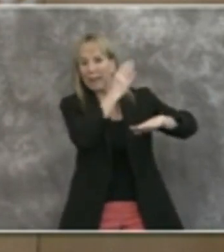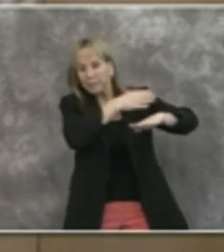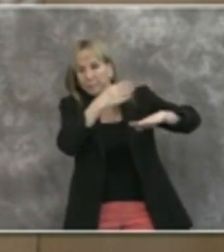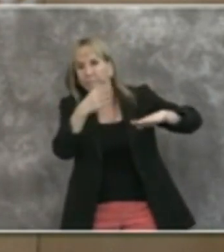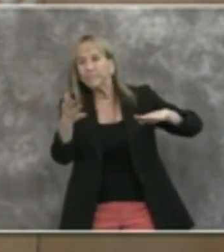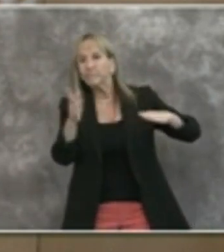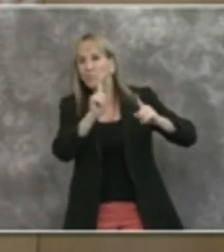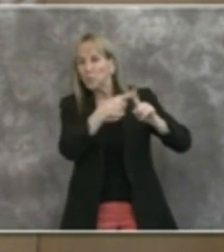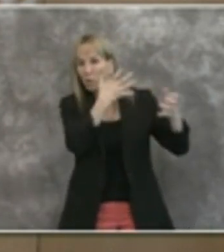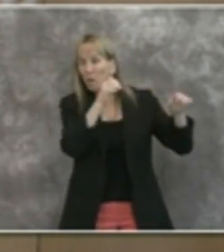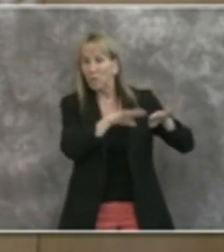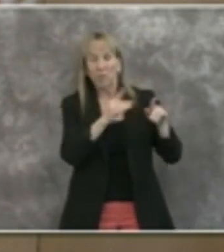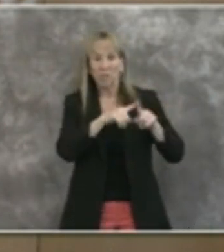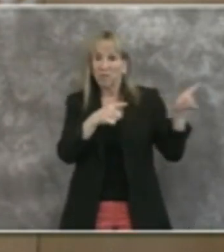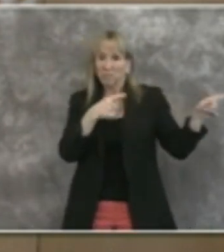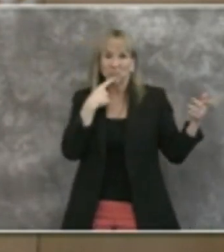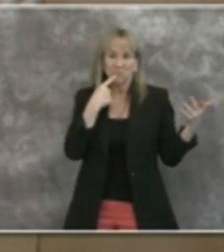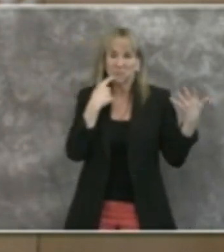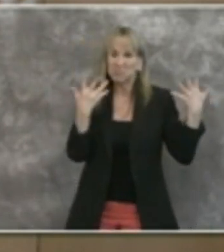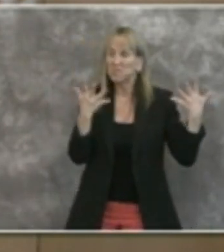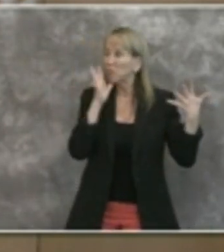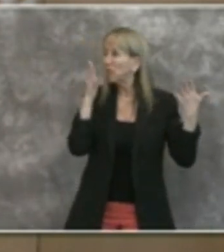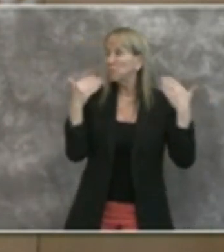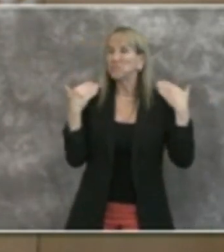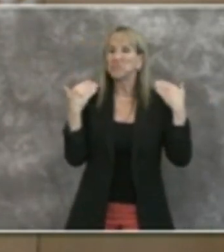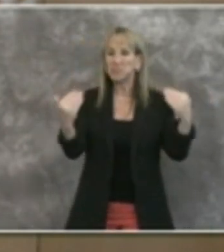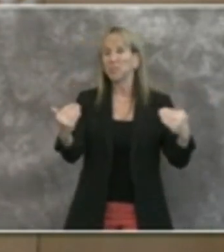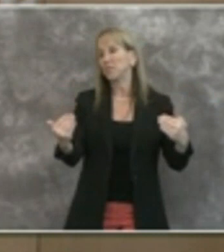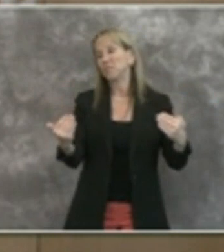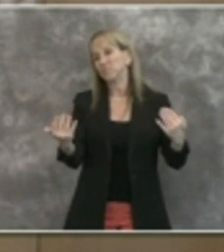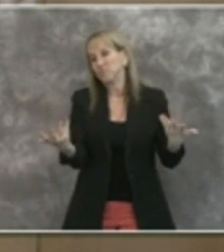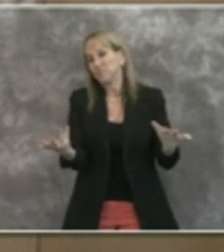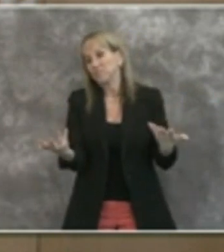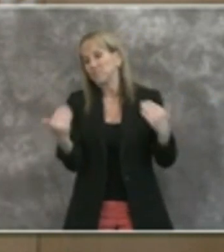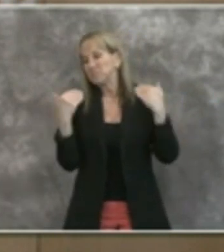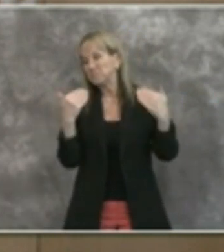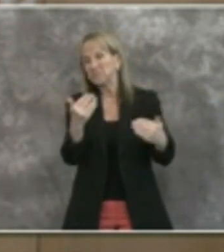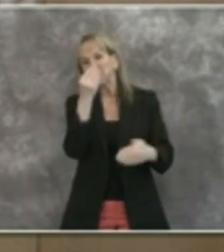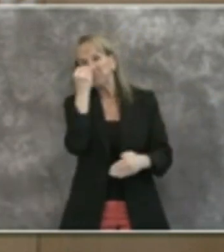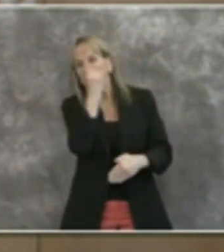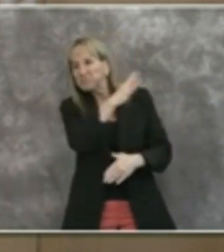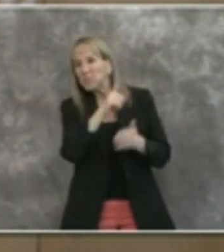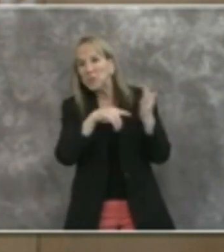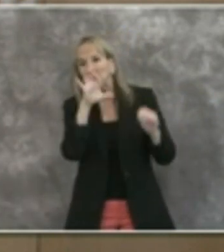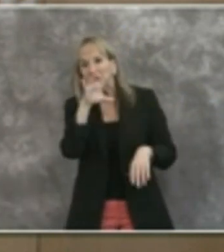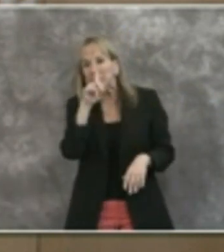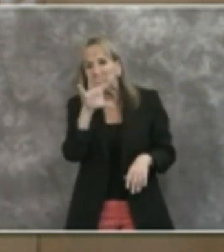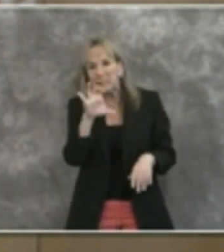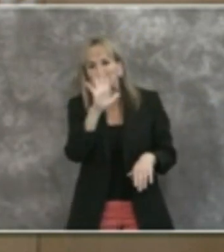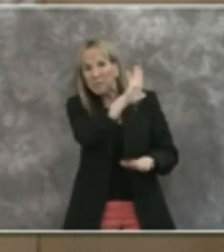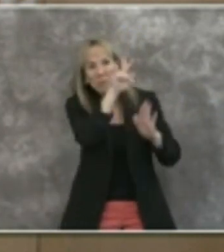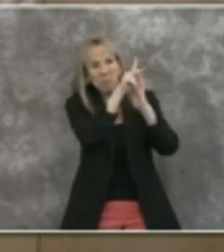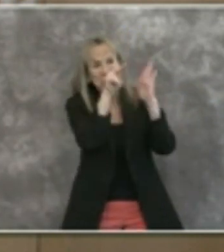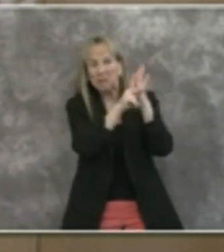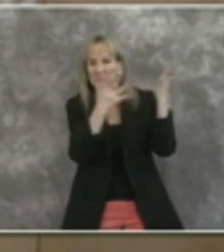FEEL THAT THE HEALTH OFFICERS ORDERED AS EXTEND TO OUR TRIBAL NATIONS IN THIS